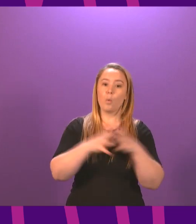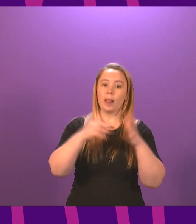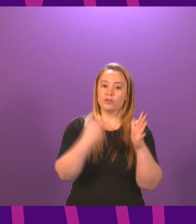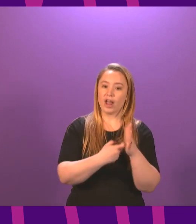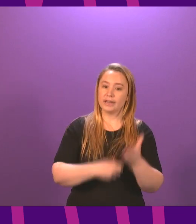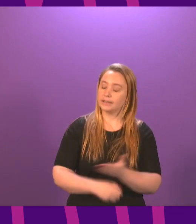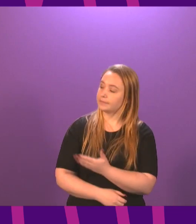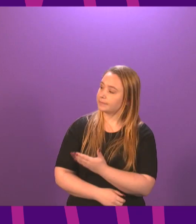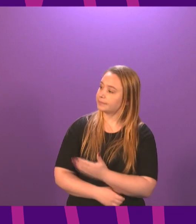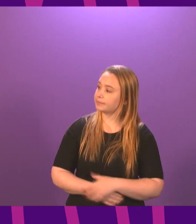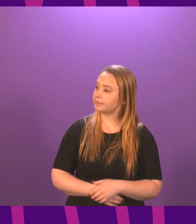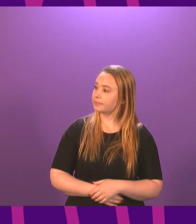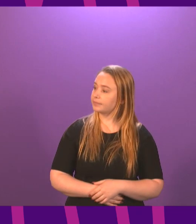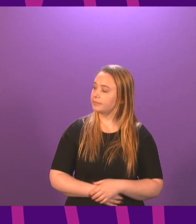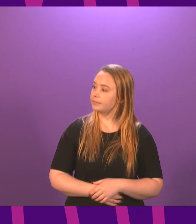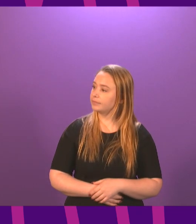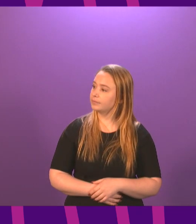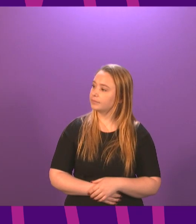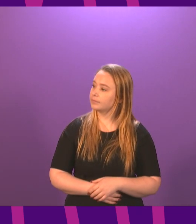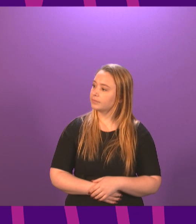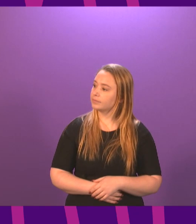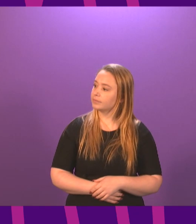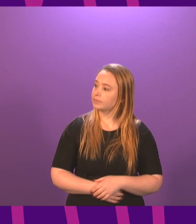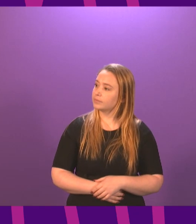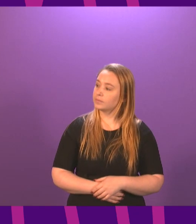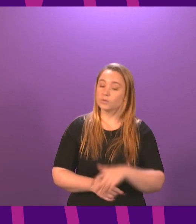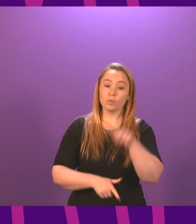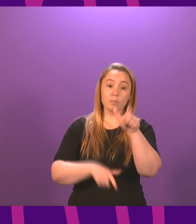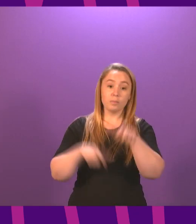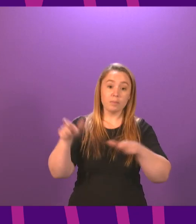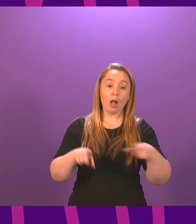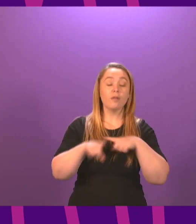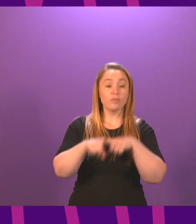Willie Rennie (North East Fife) (LD): People are doing what is expected of them,